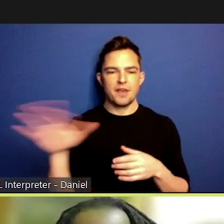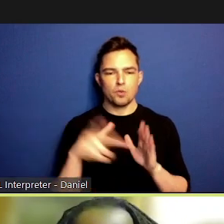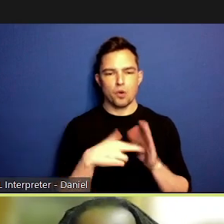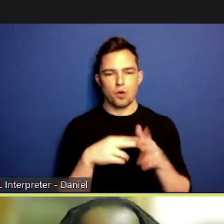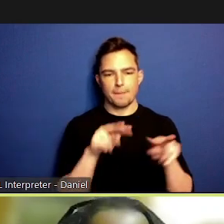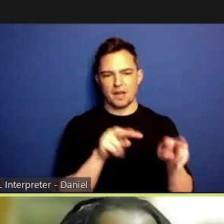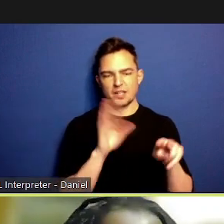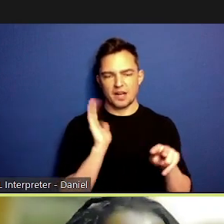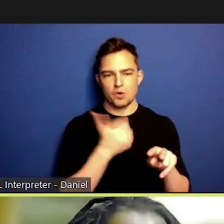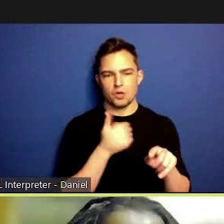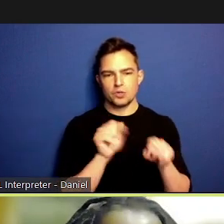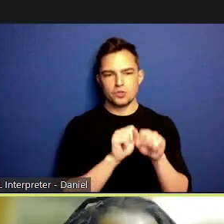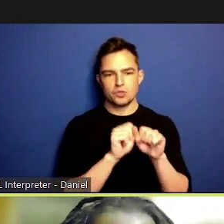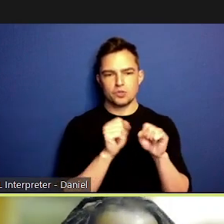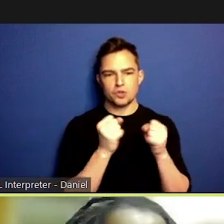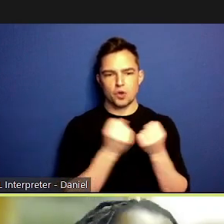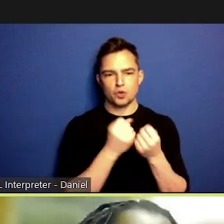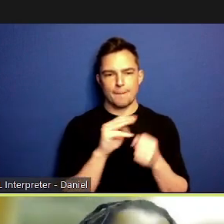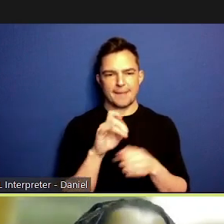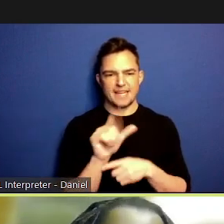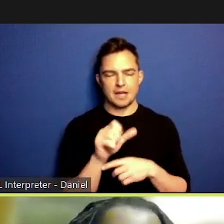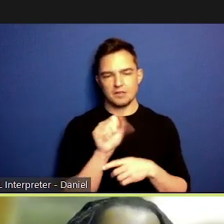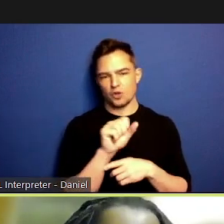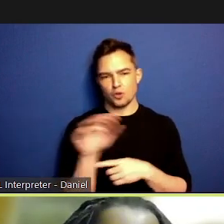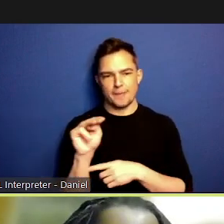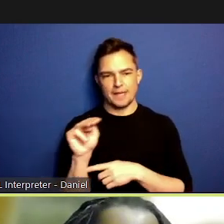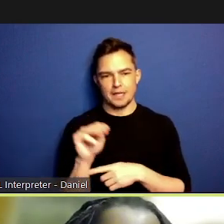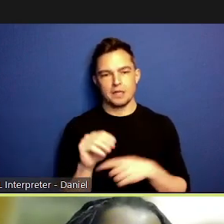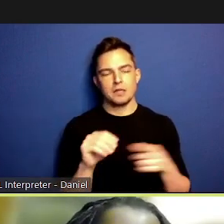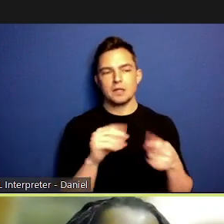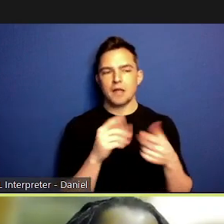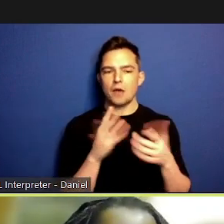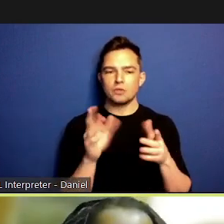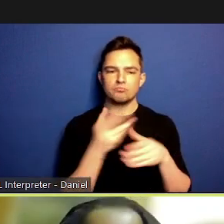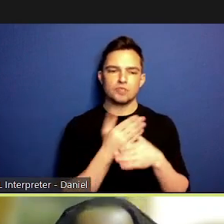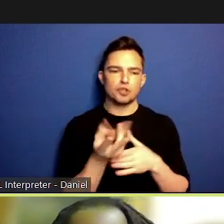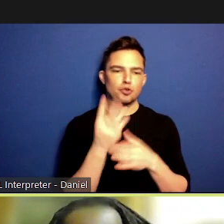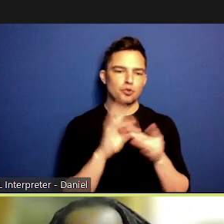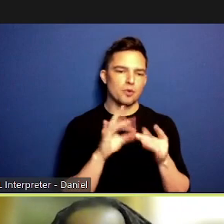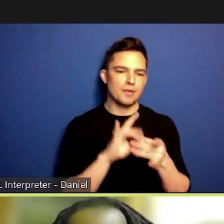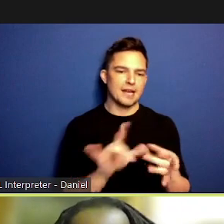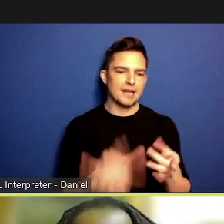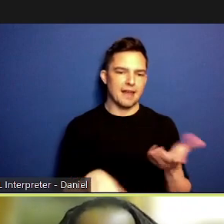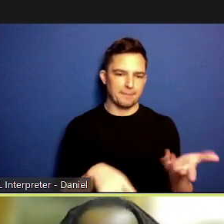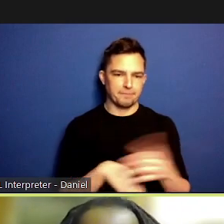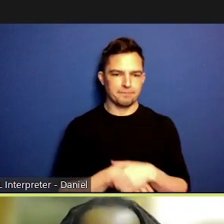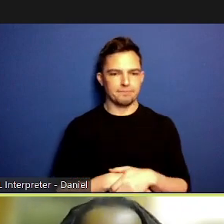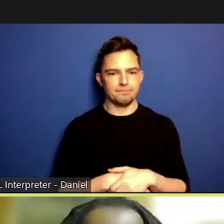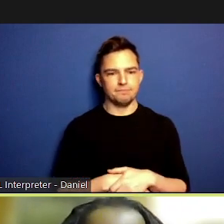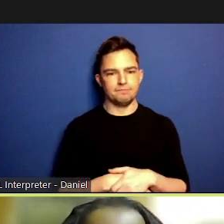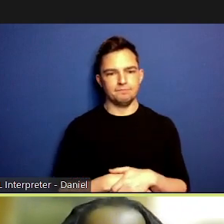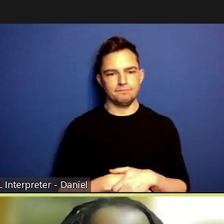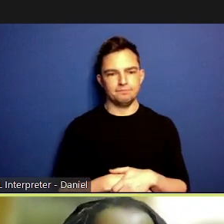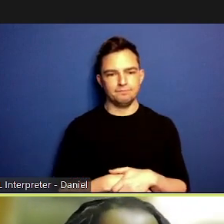And I will be sharing two stories related to that, with you all today. I'll go on to